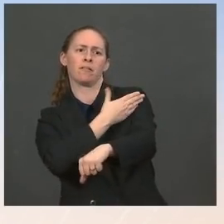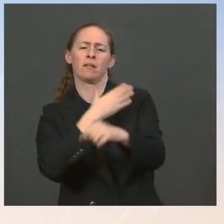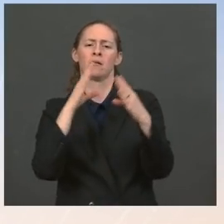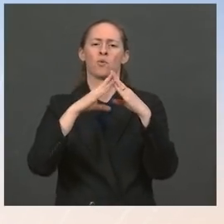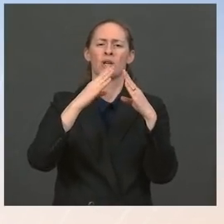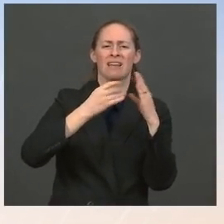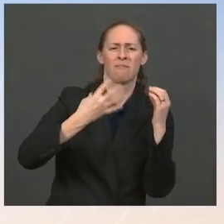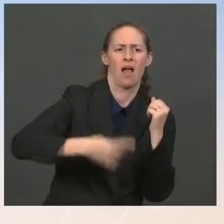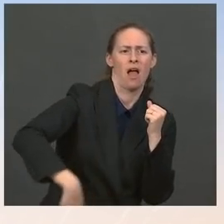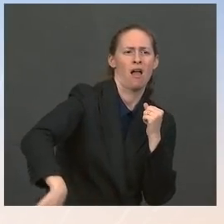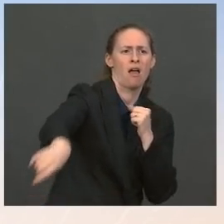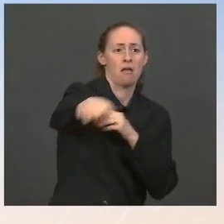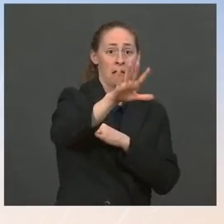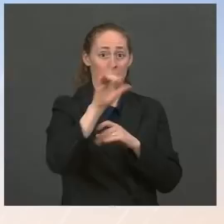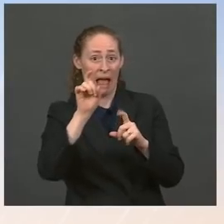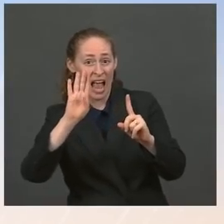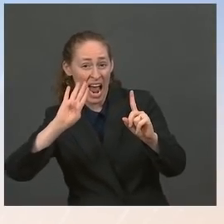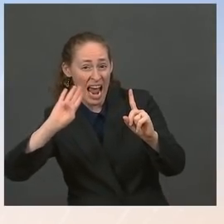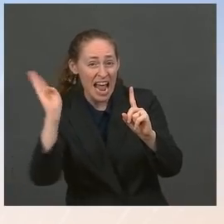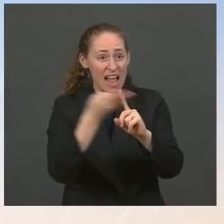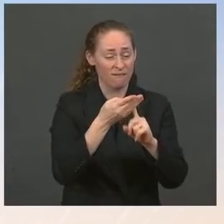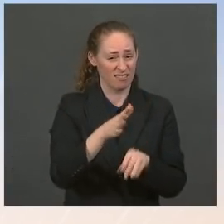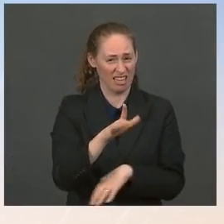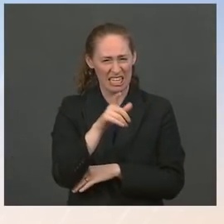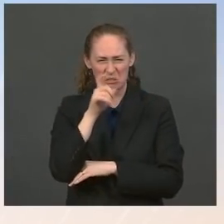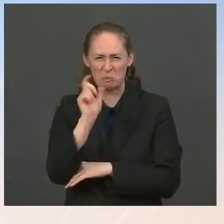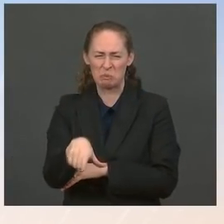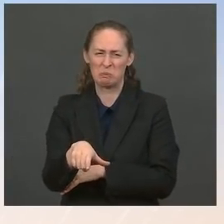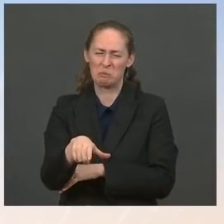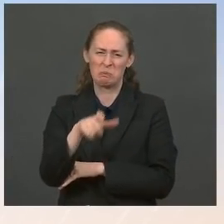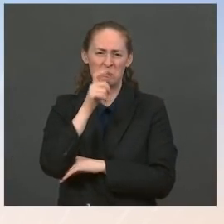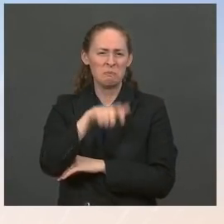You know, there are times when you ask somebody to take a tough vote.